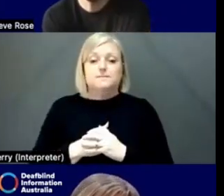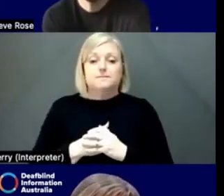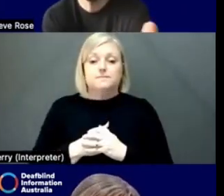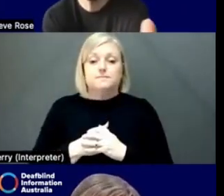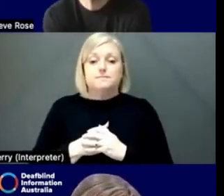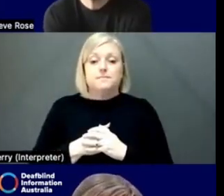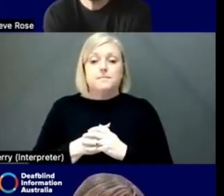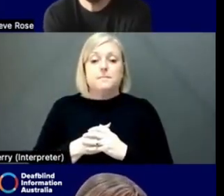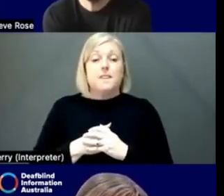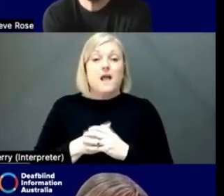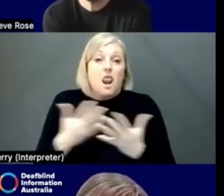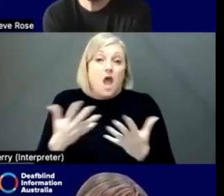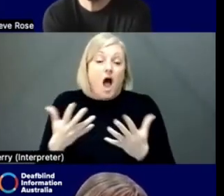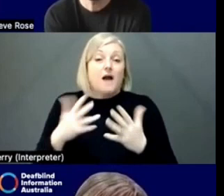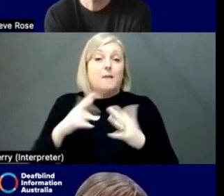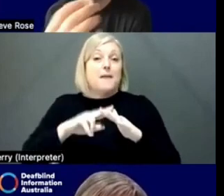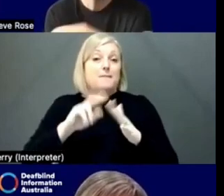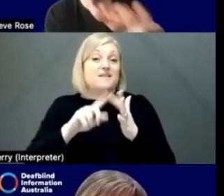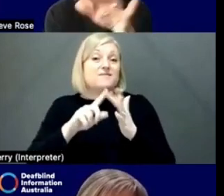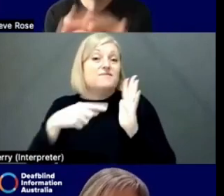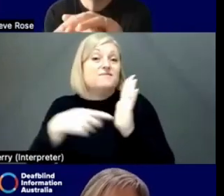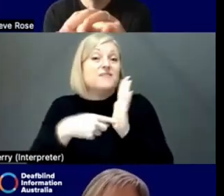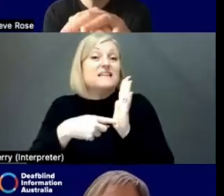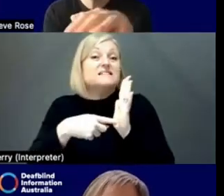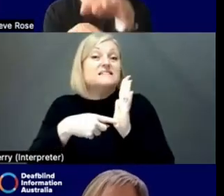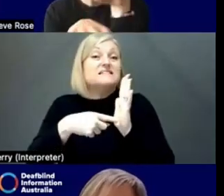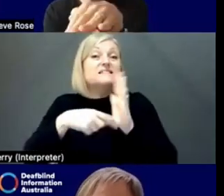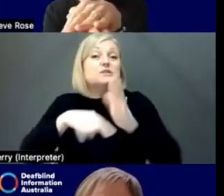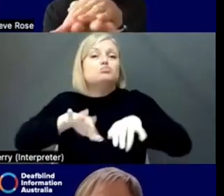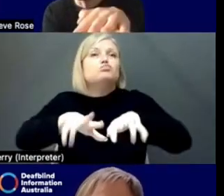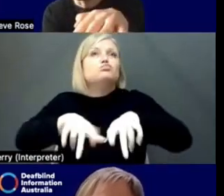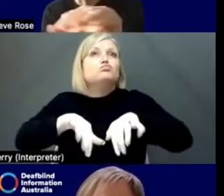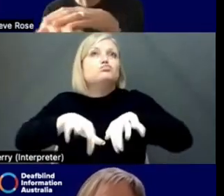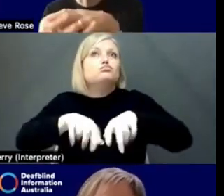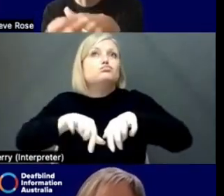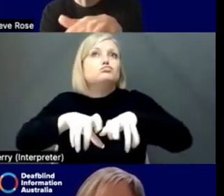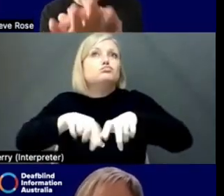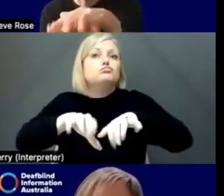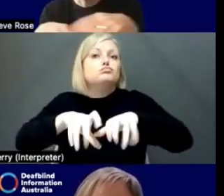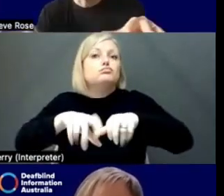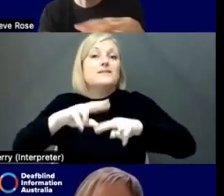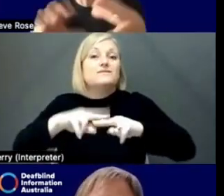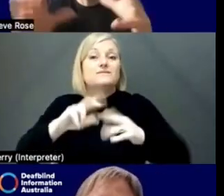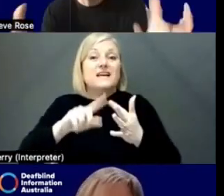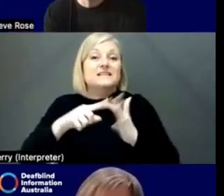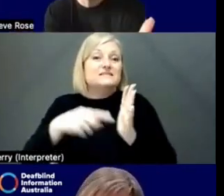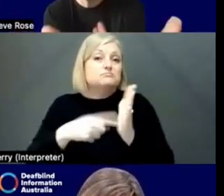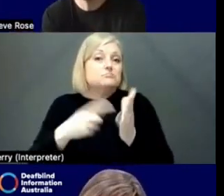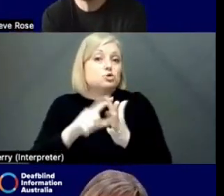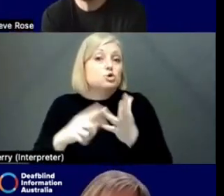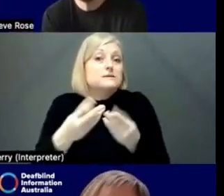would she use her feet to explore things and could you do some feet on hands to show things, is it